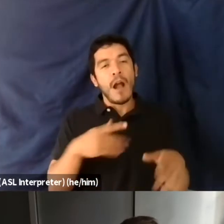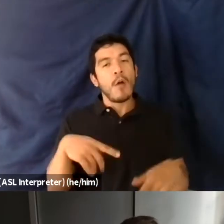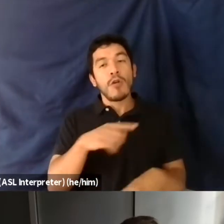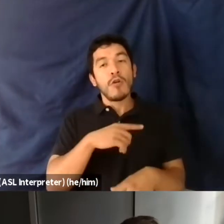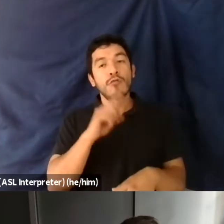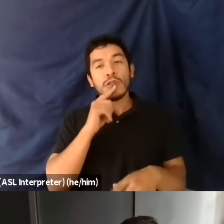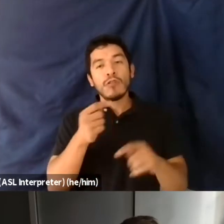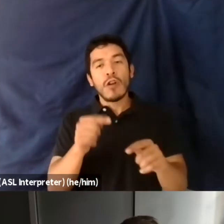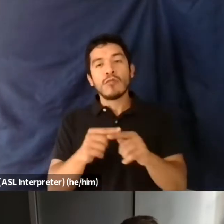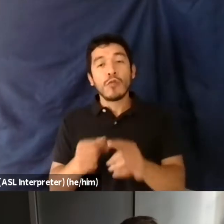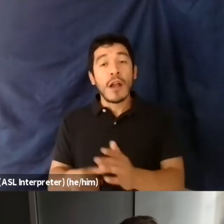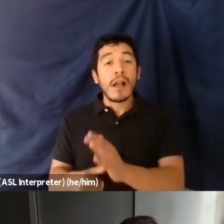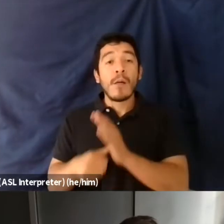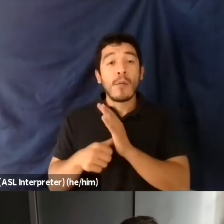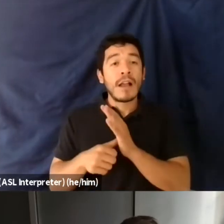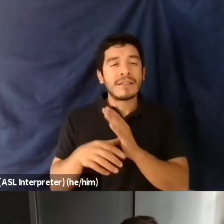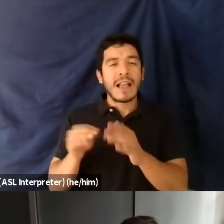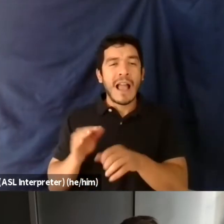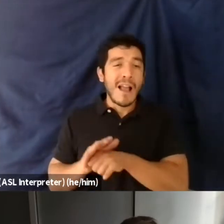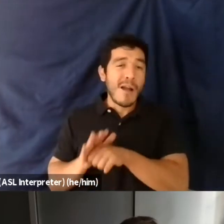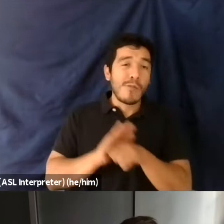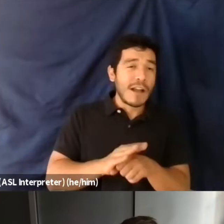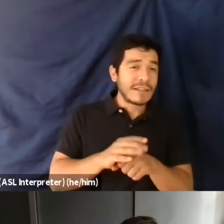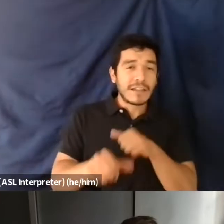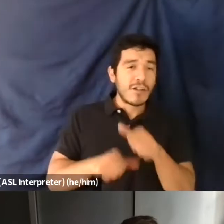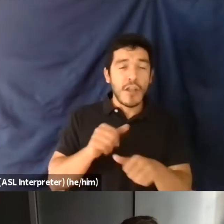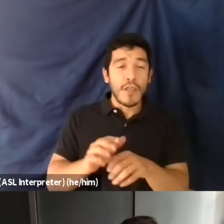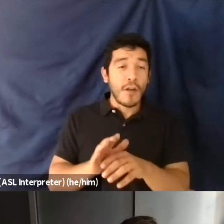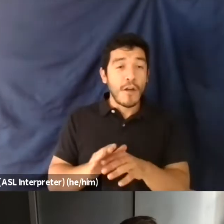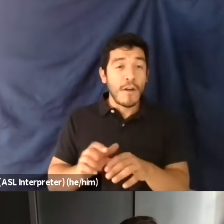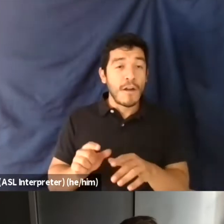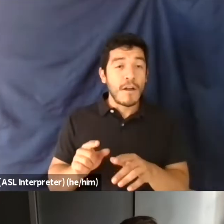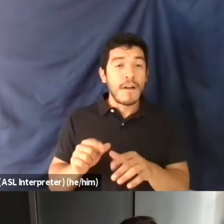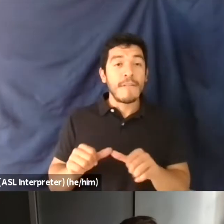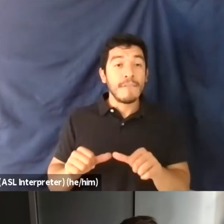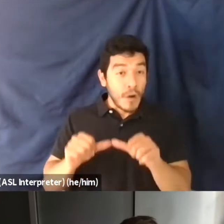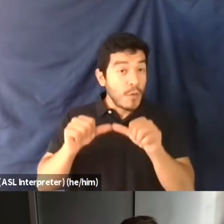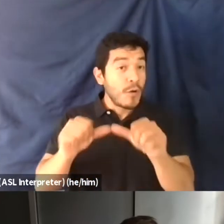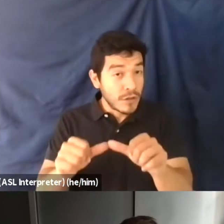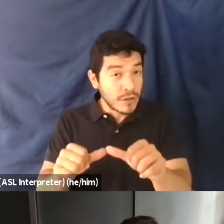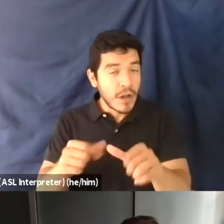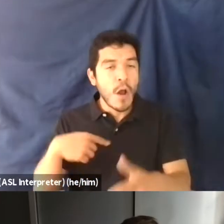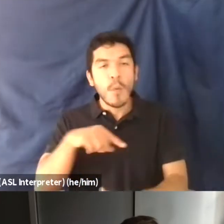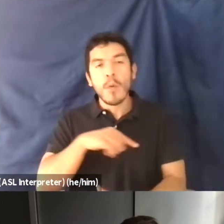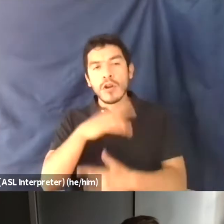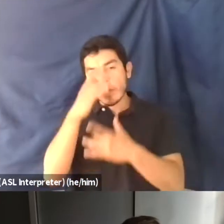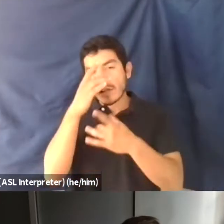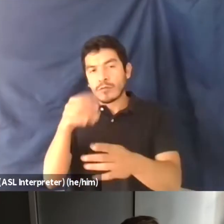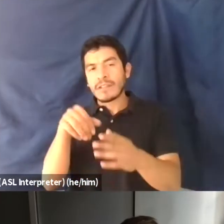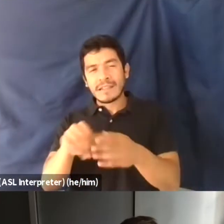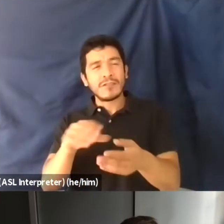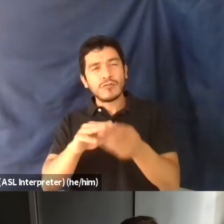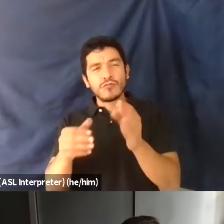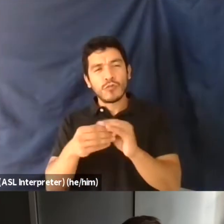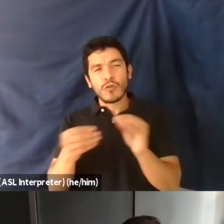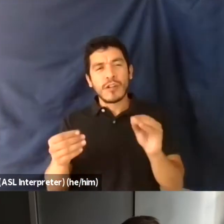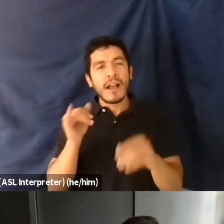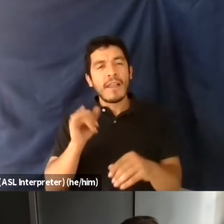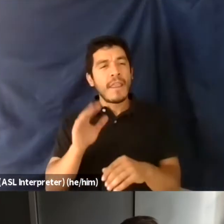and press each other forward and that we, like, we were interested in a story that would revolve